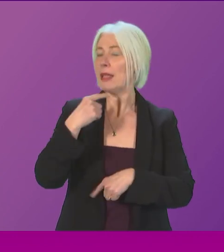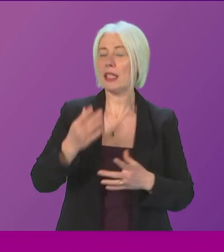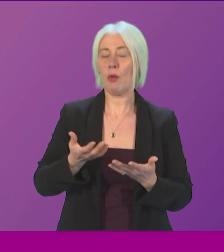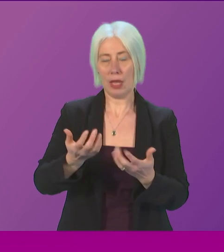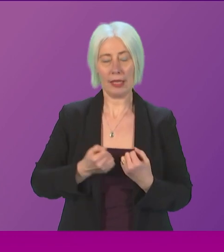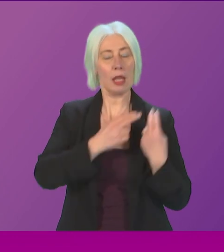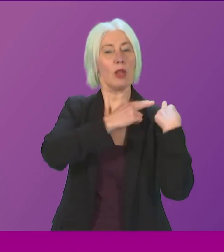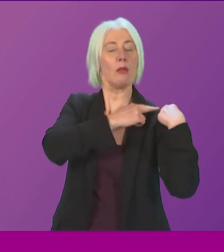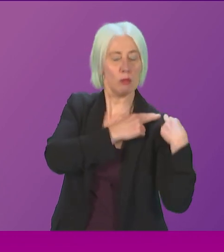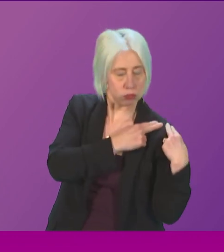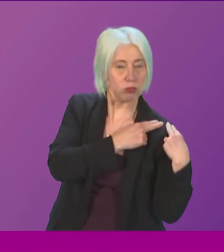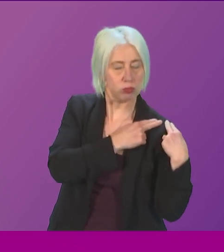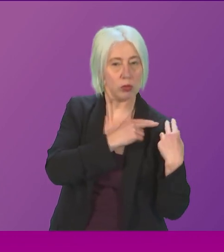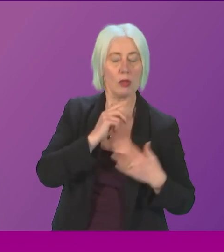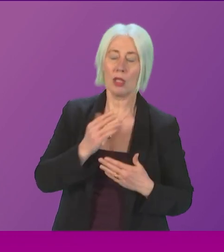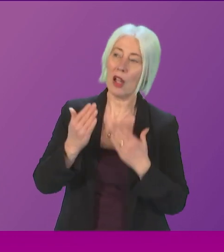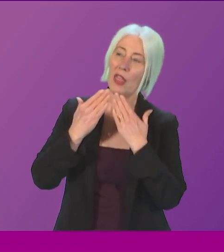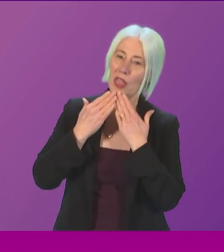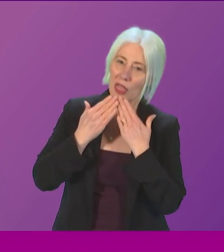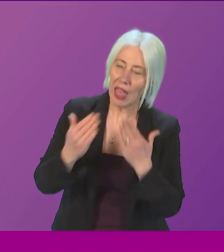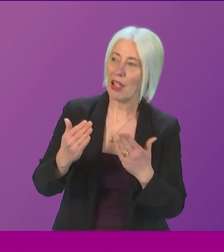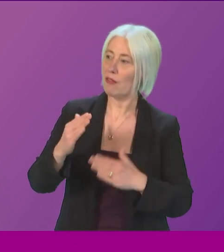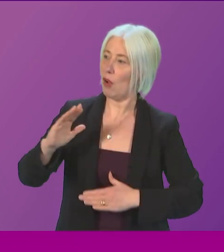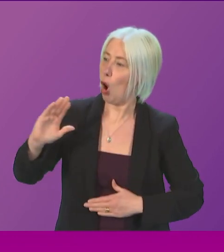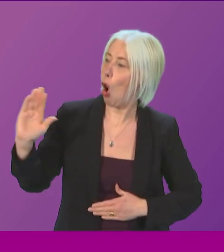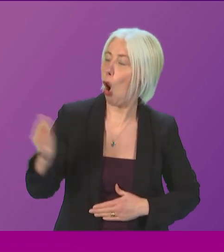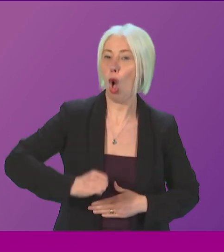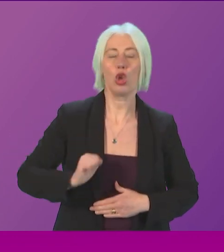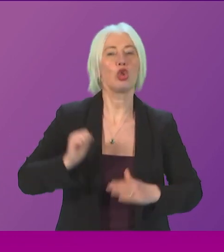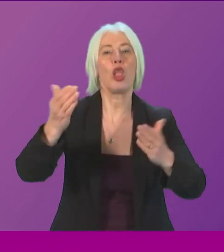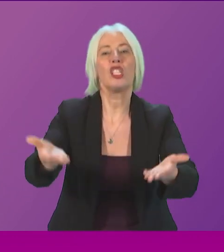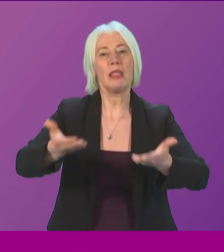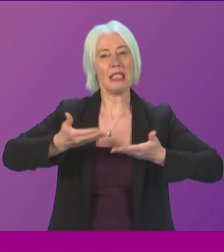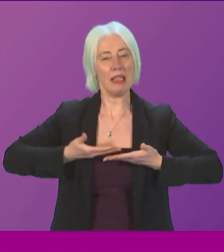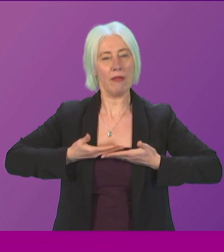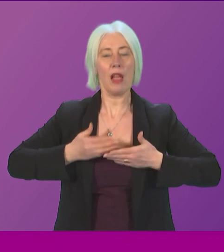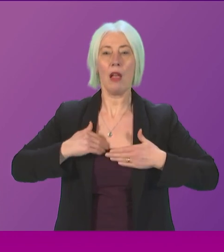“with thankfulness for all that Scotland has given me, with resolve to seek always